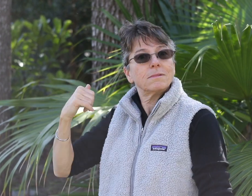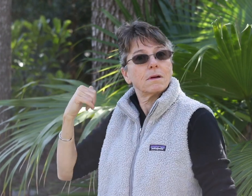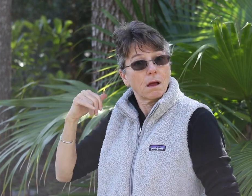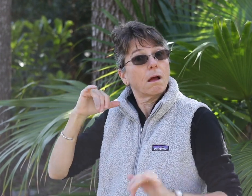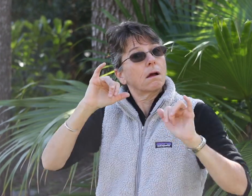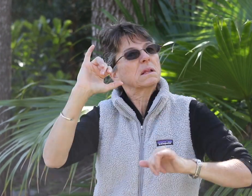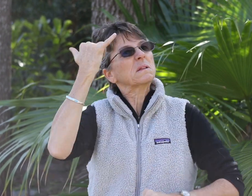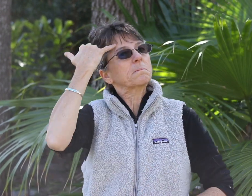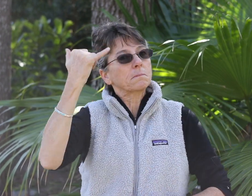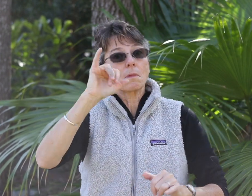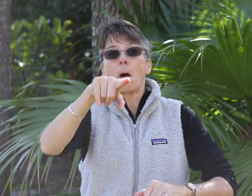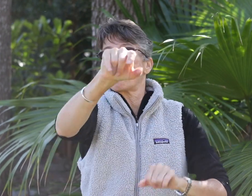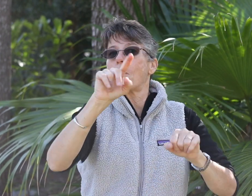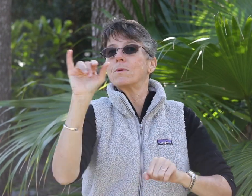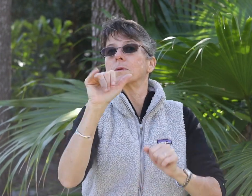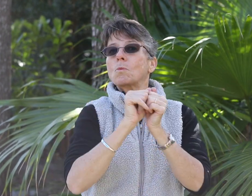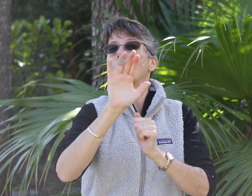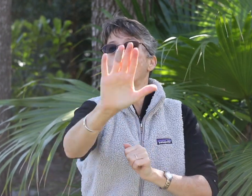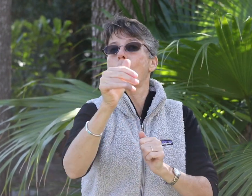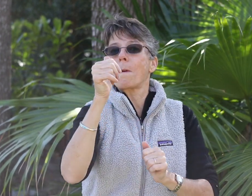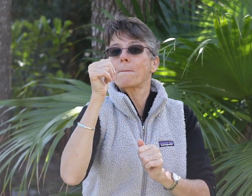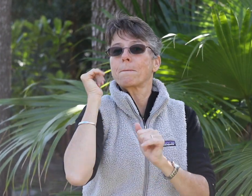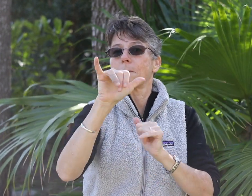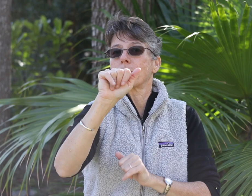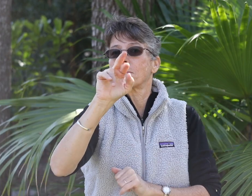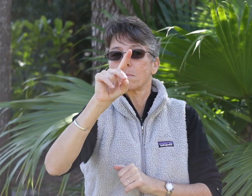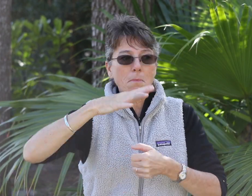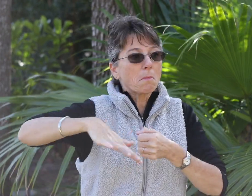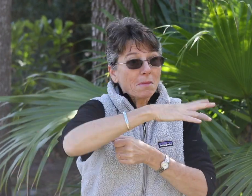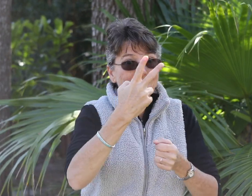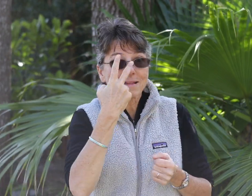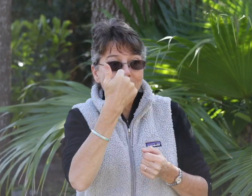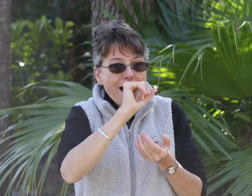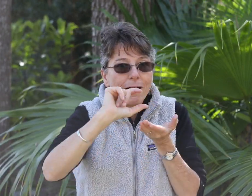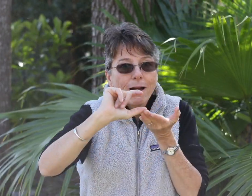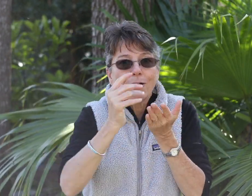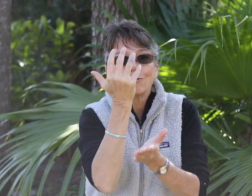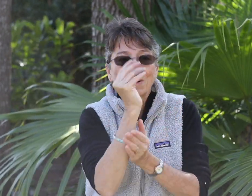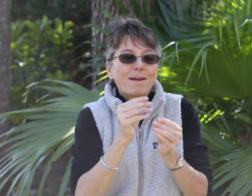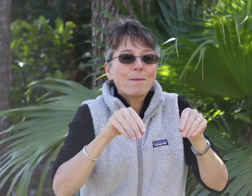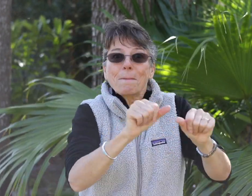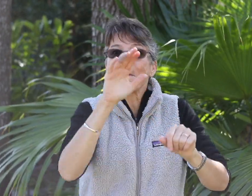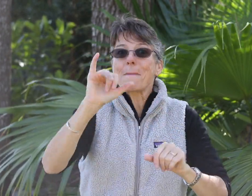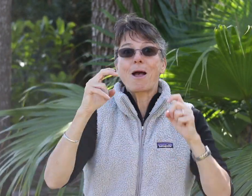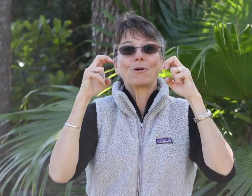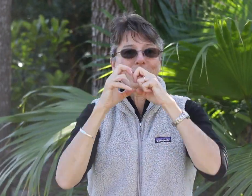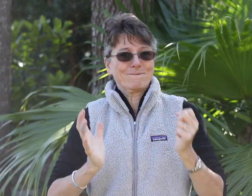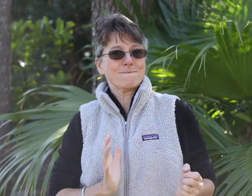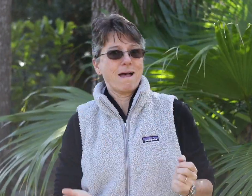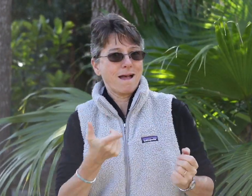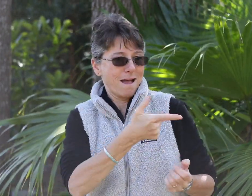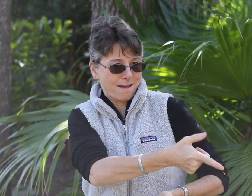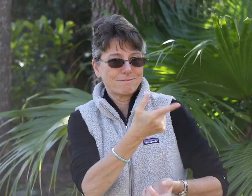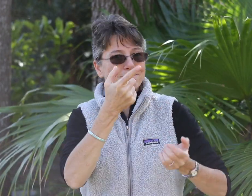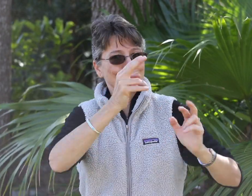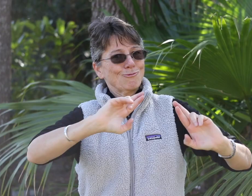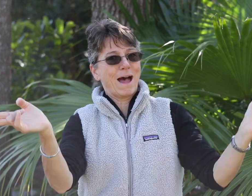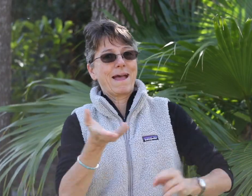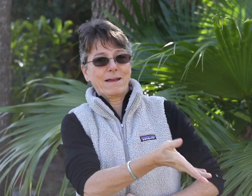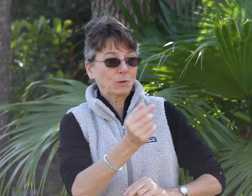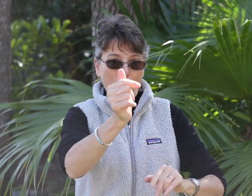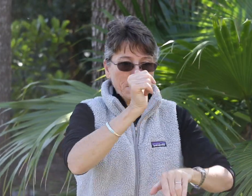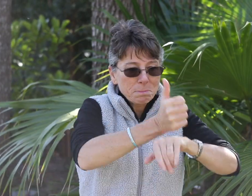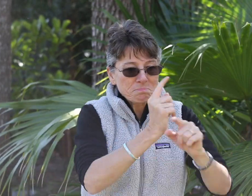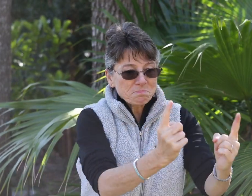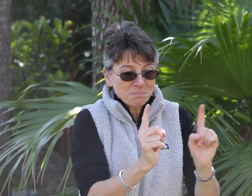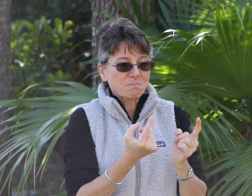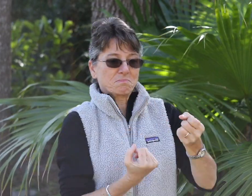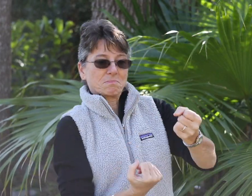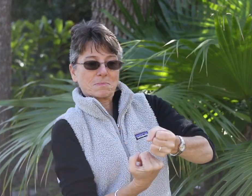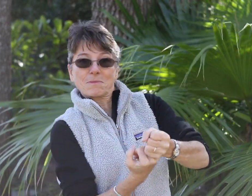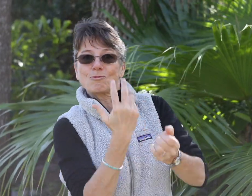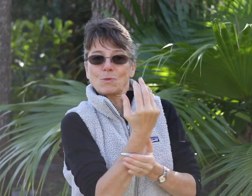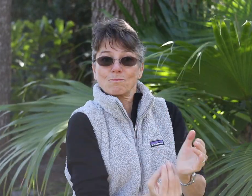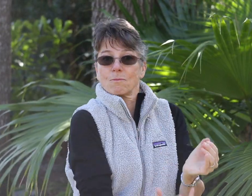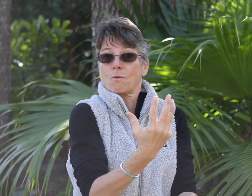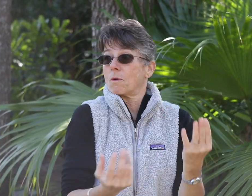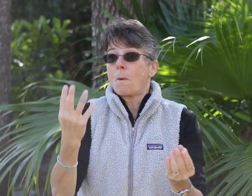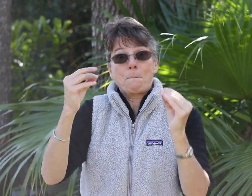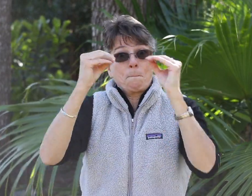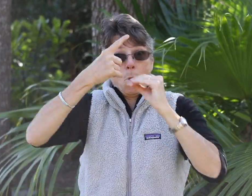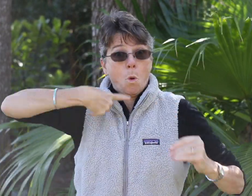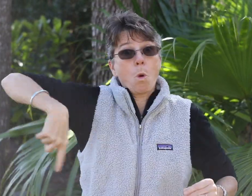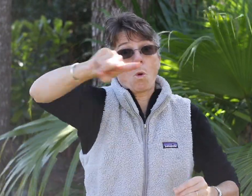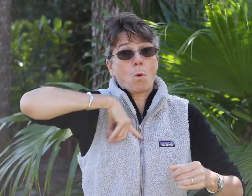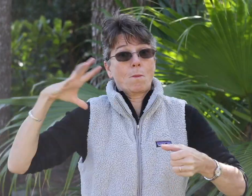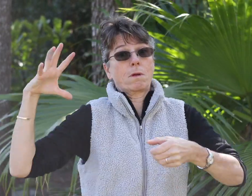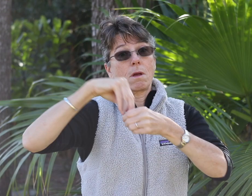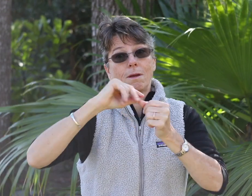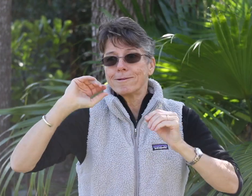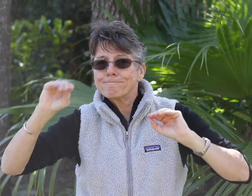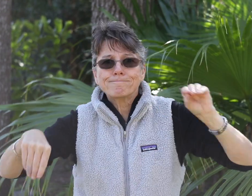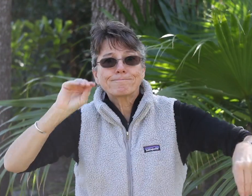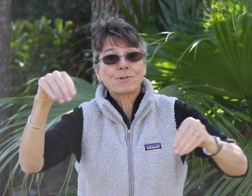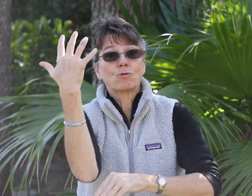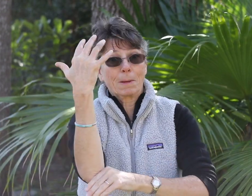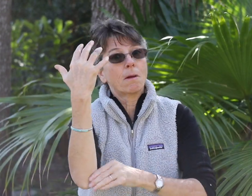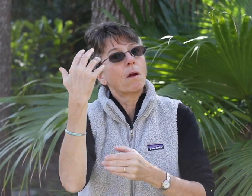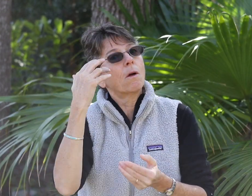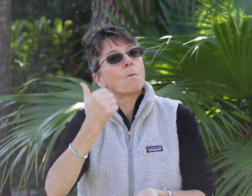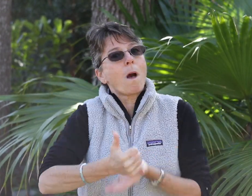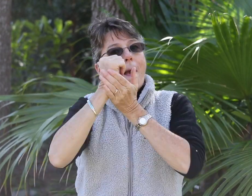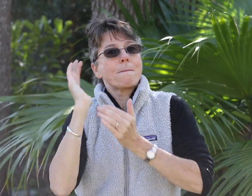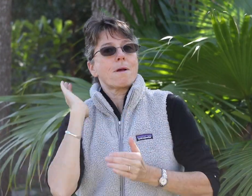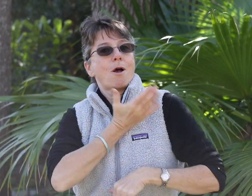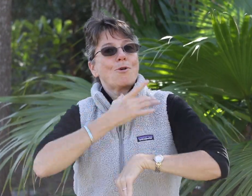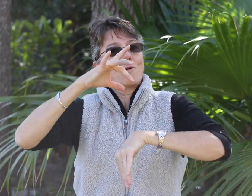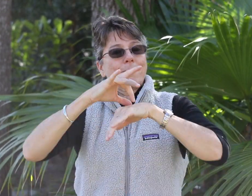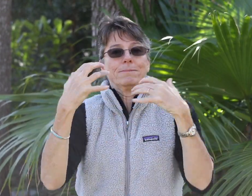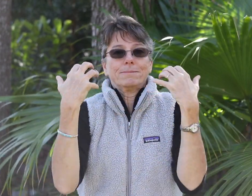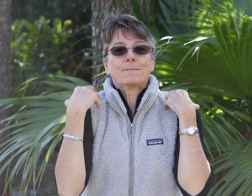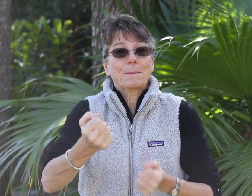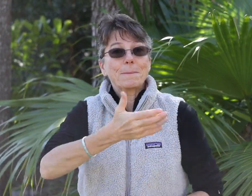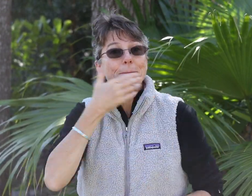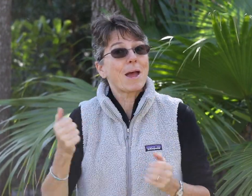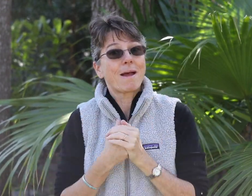You can do the same with the little trees planted by squirrels in your backyard by giving them the support to help them grow. The more we do this, the more chances for our Earth to heal better.